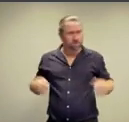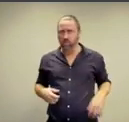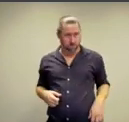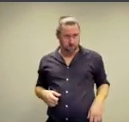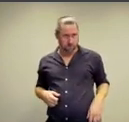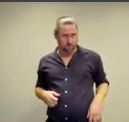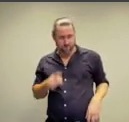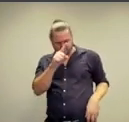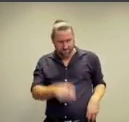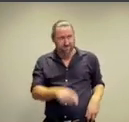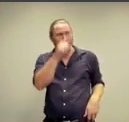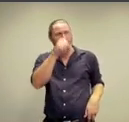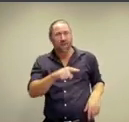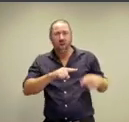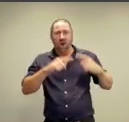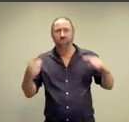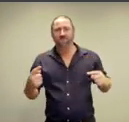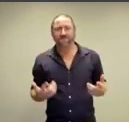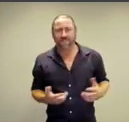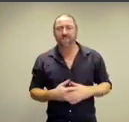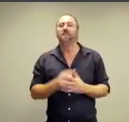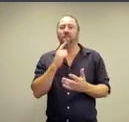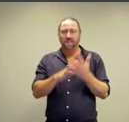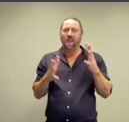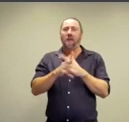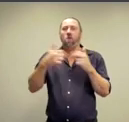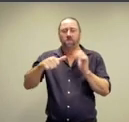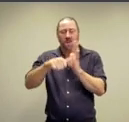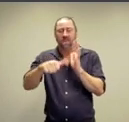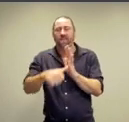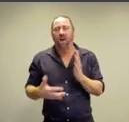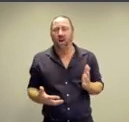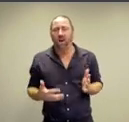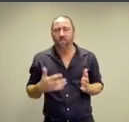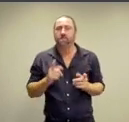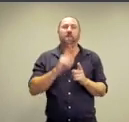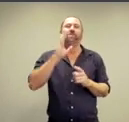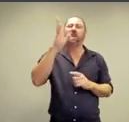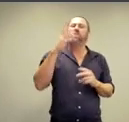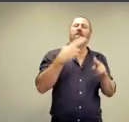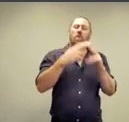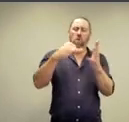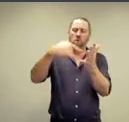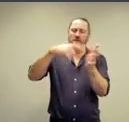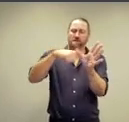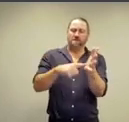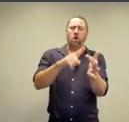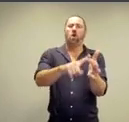really interesting and typical of what we come to see actually and how leather jackets are used. Often they are used in fashion